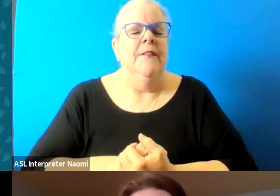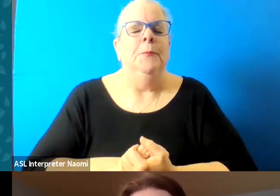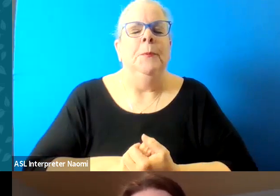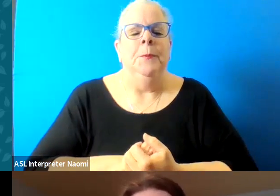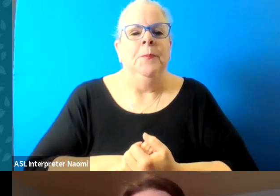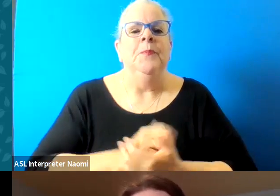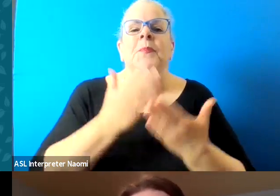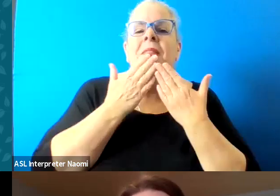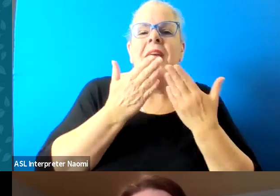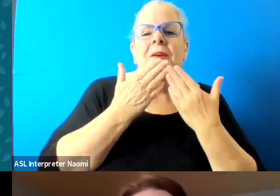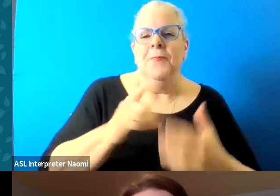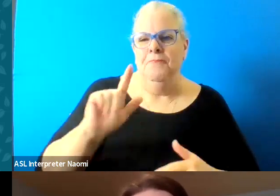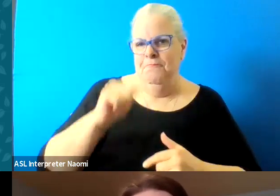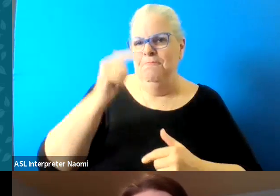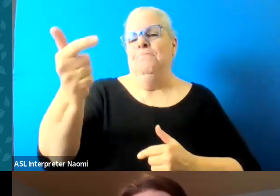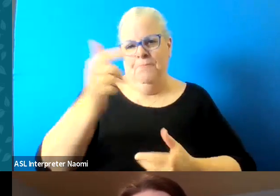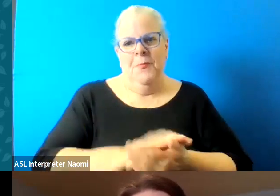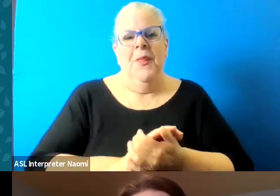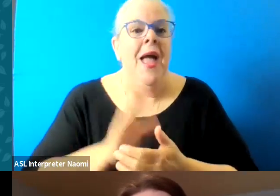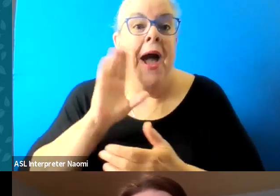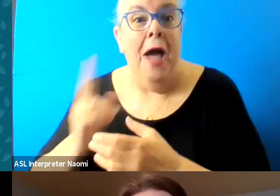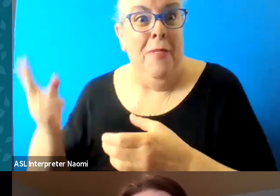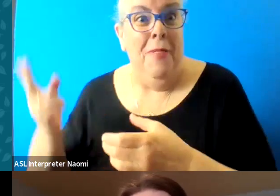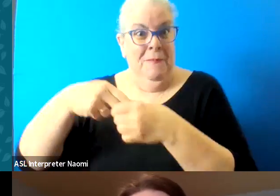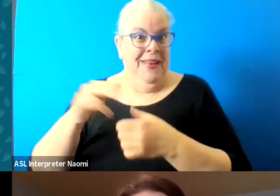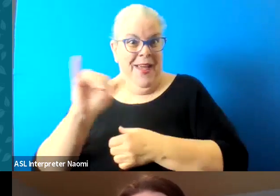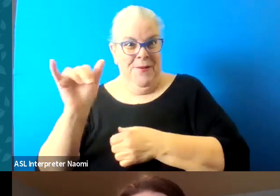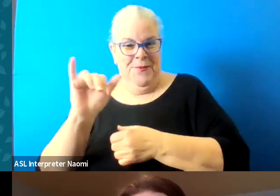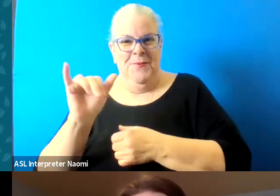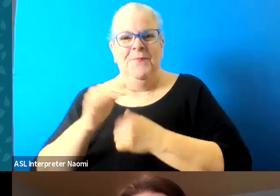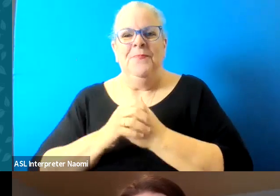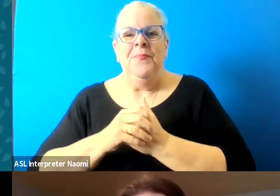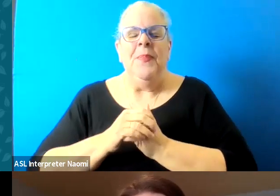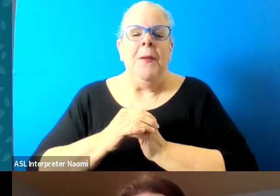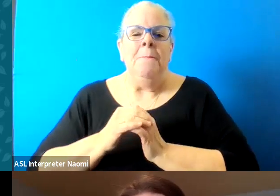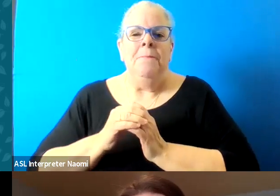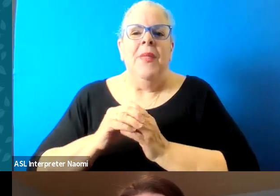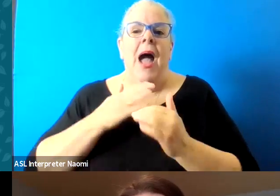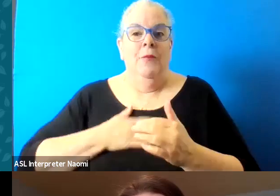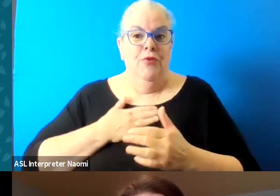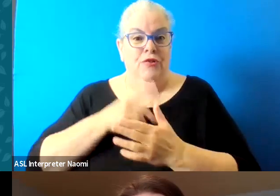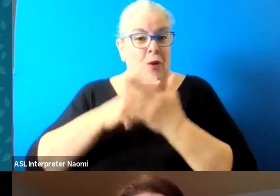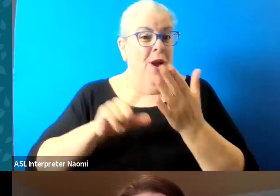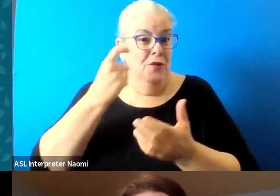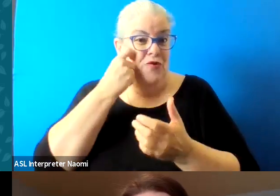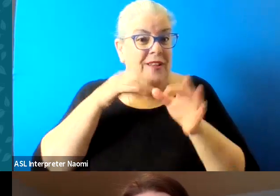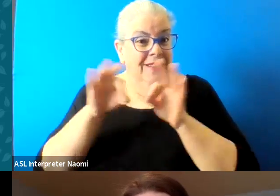Thank you, Councilman. - And I'll jump in now. I appreciate what you've said, Olivia,